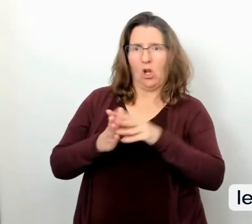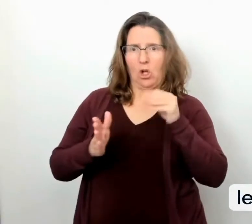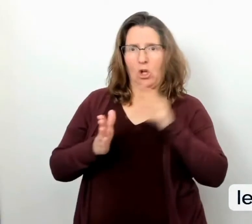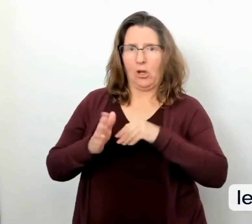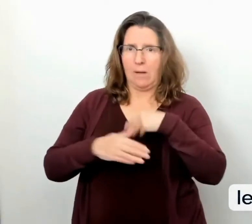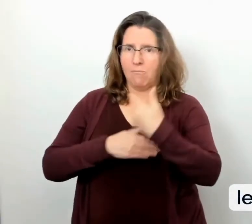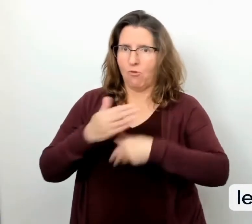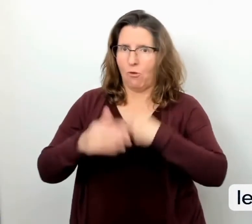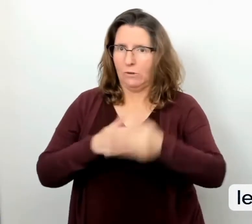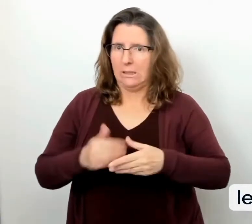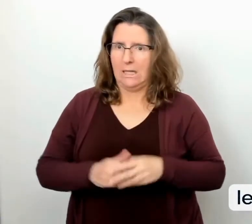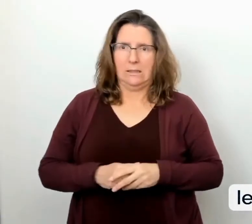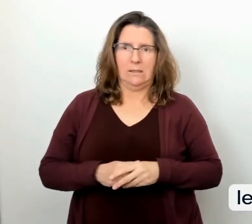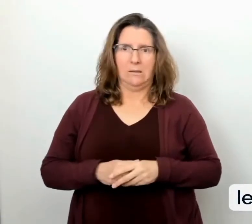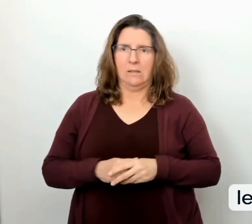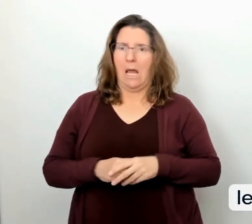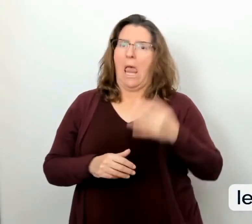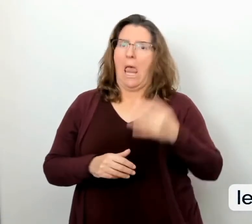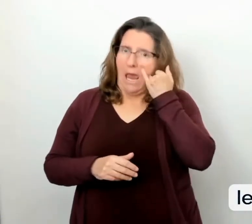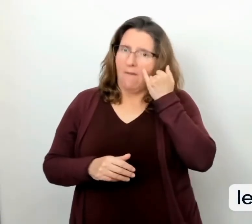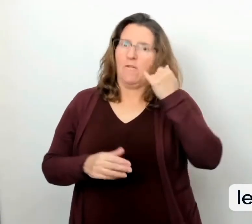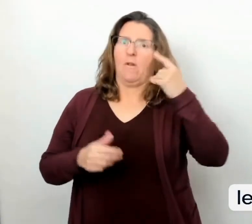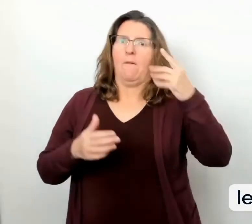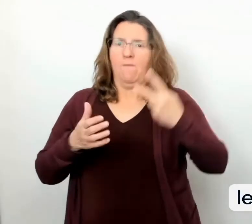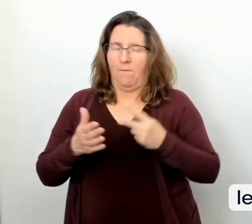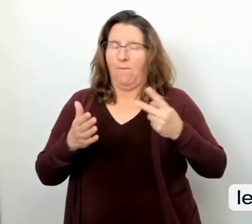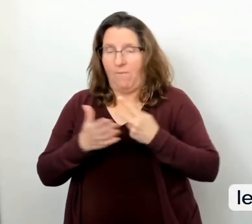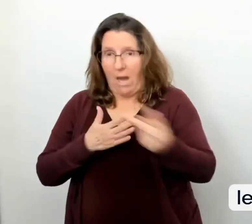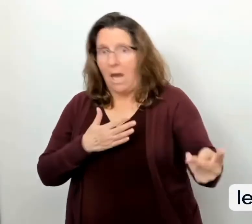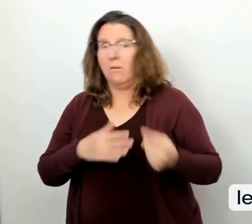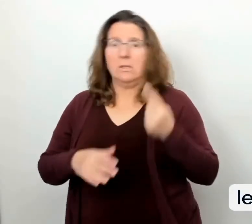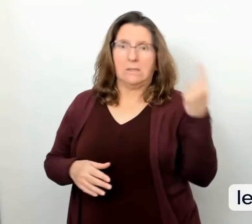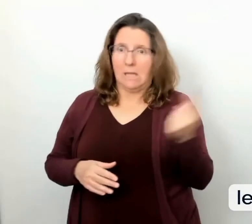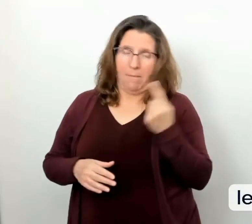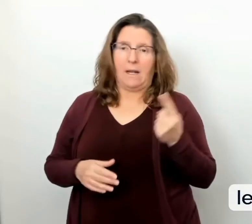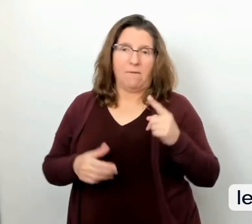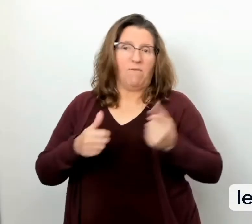How can we change the learning process to see failing, especially the first time,